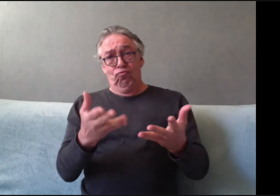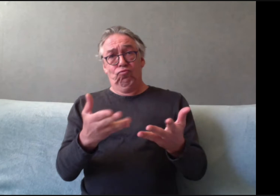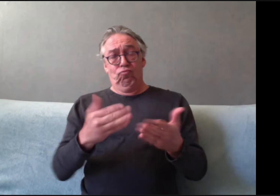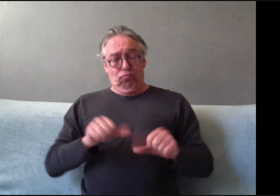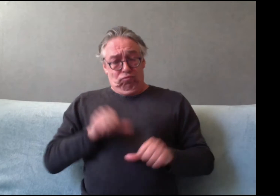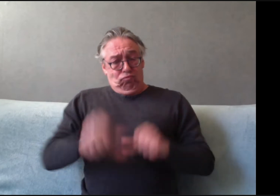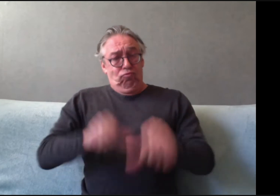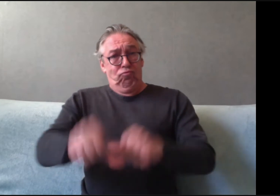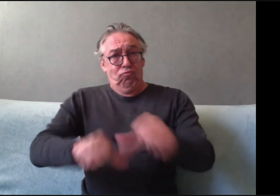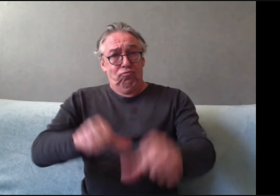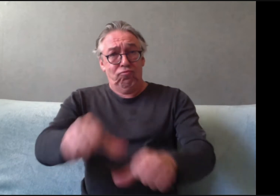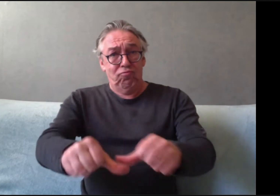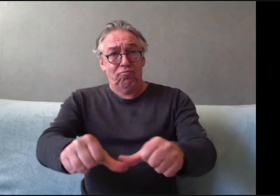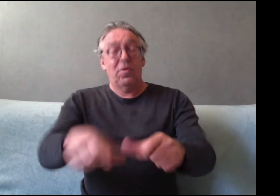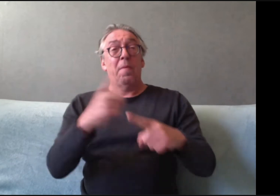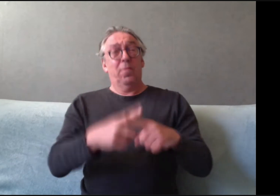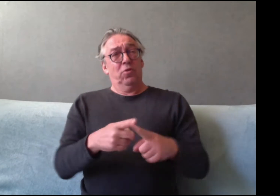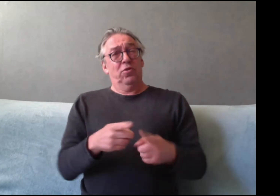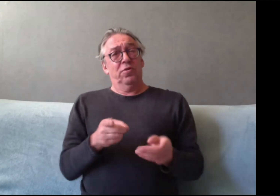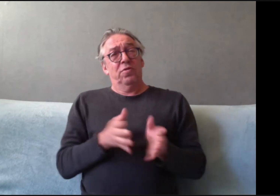and to present the order of speaking.